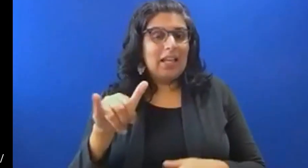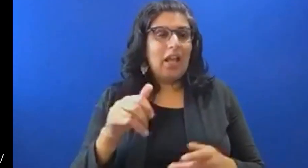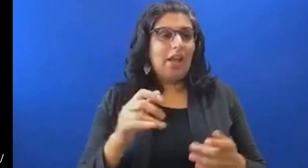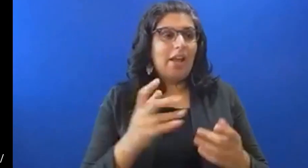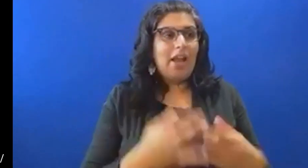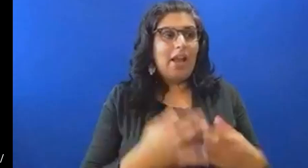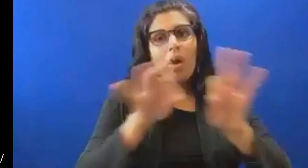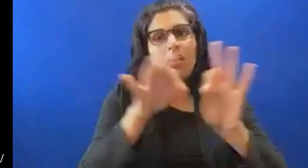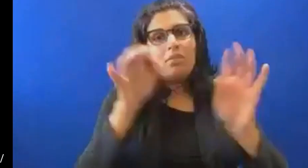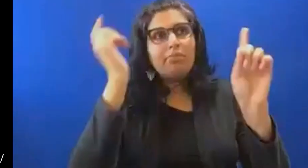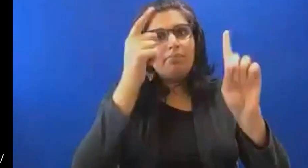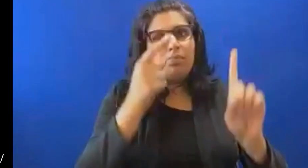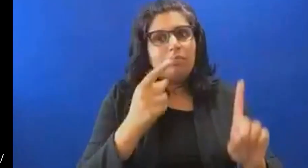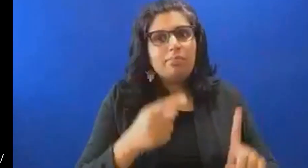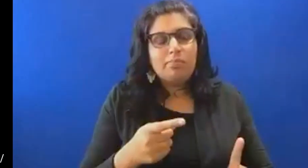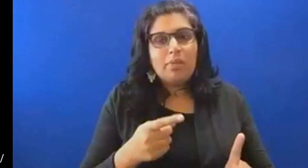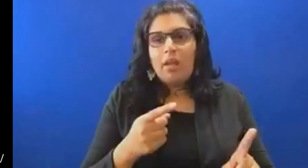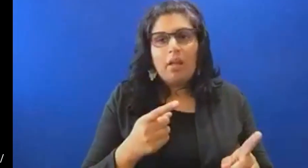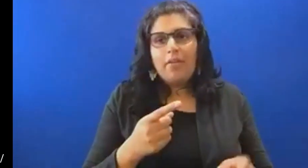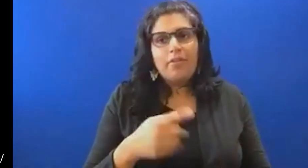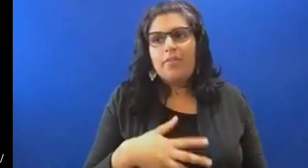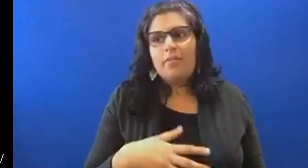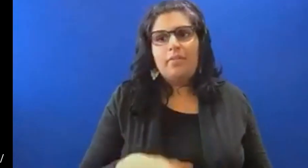people get stuck on that initial language framework.